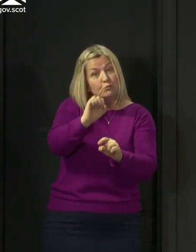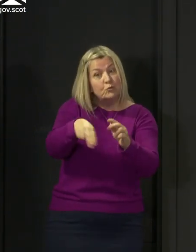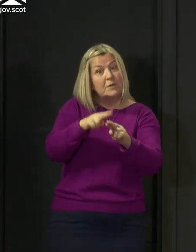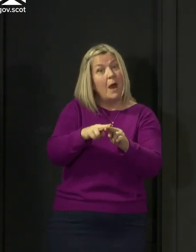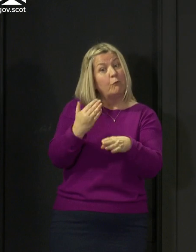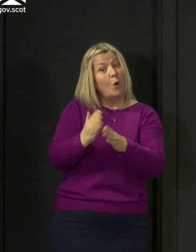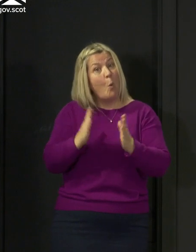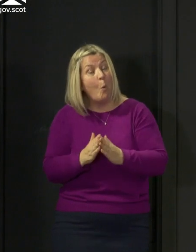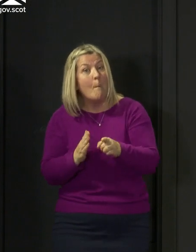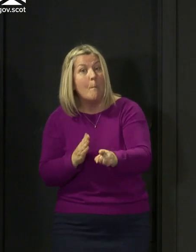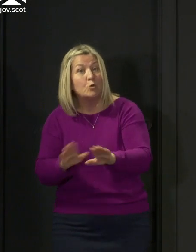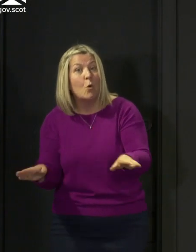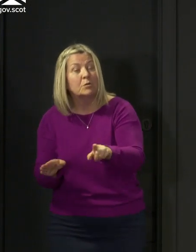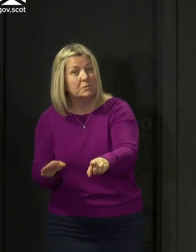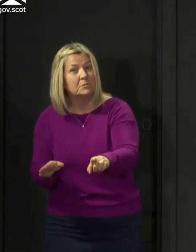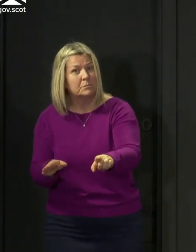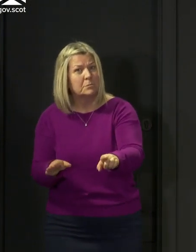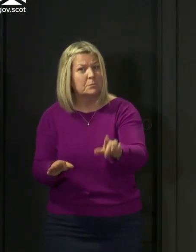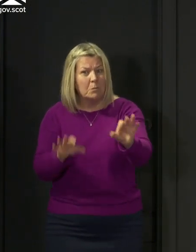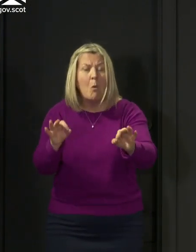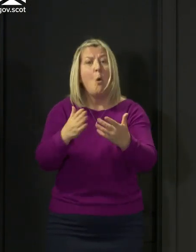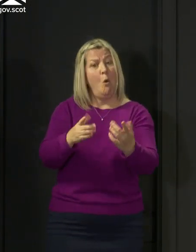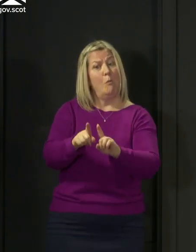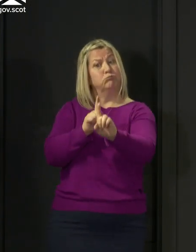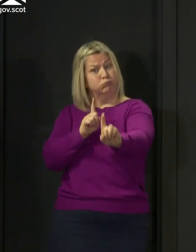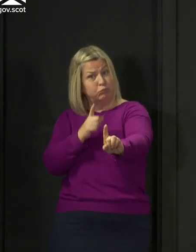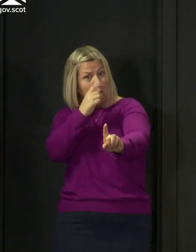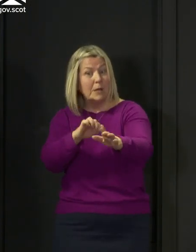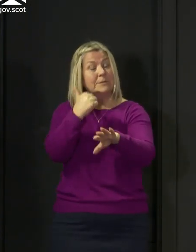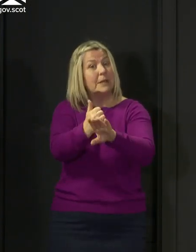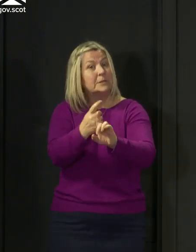and if not can they put in place social distancing, and if they cannot answer questions affirmatively,